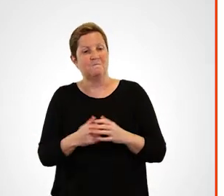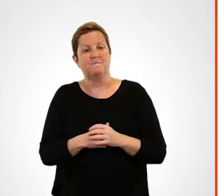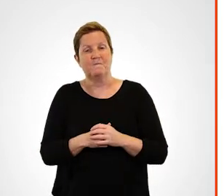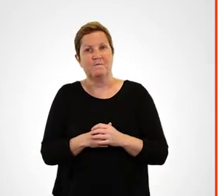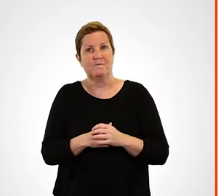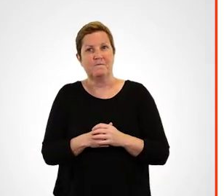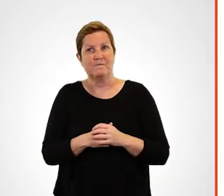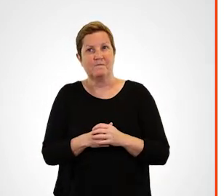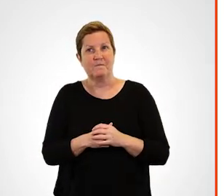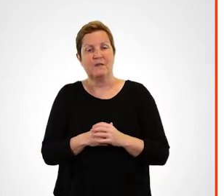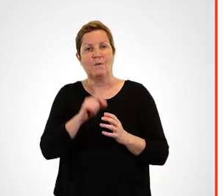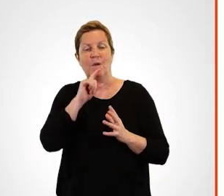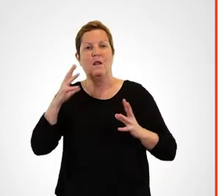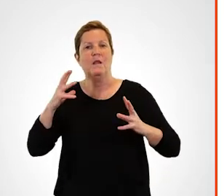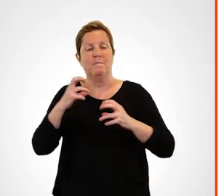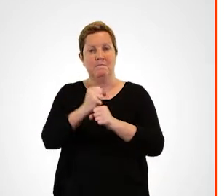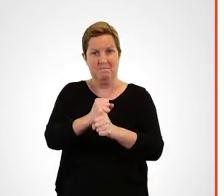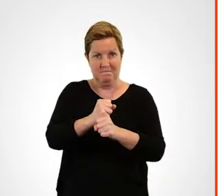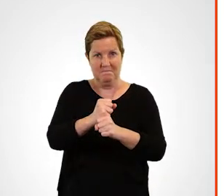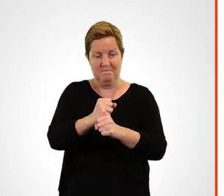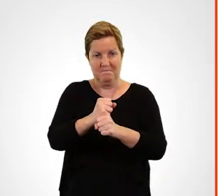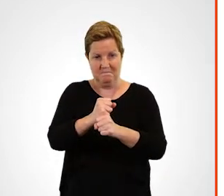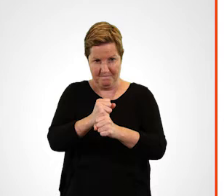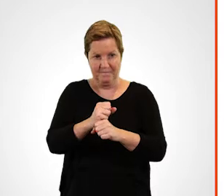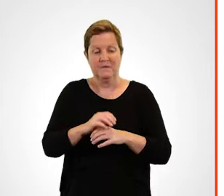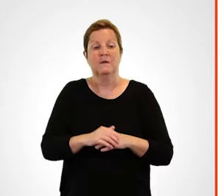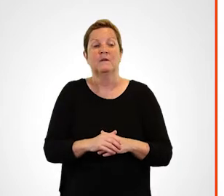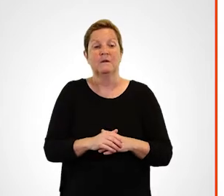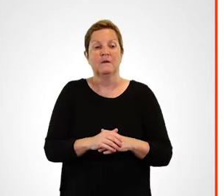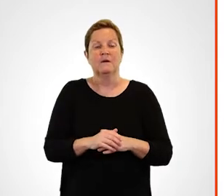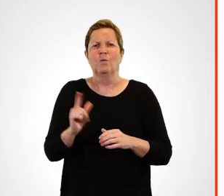and review what it is that we started out to do.